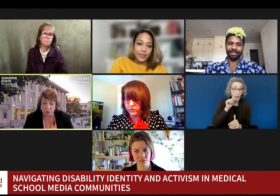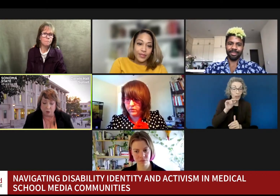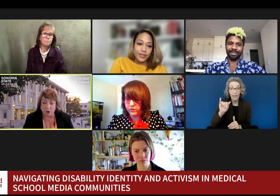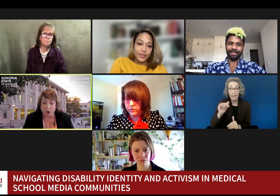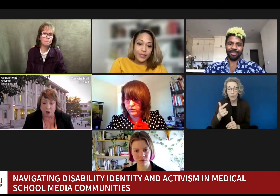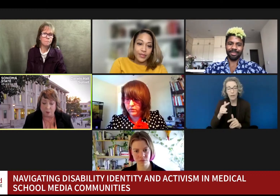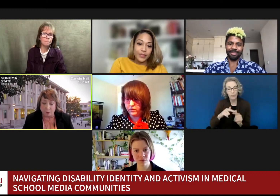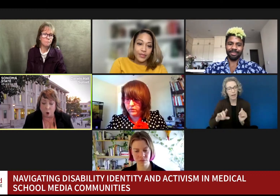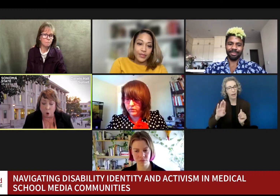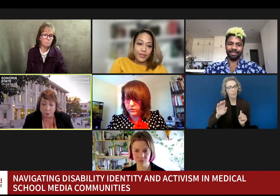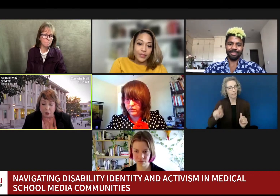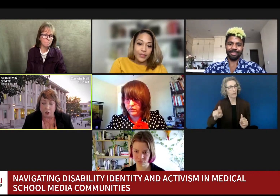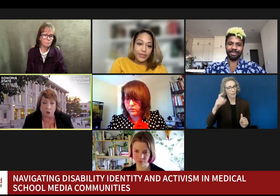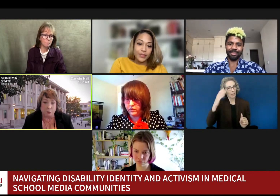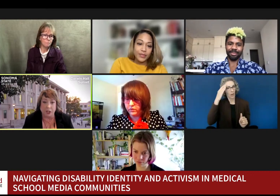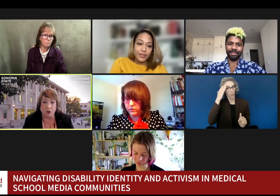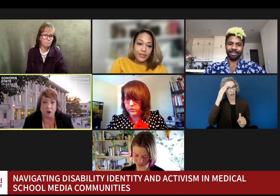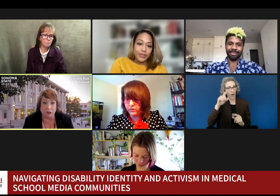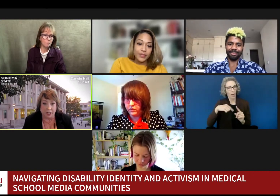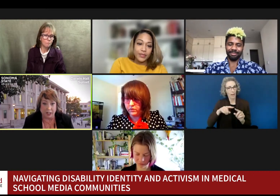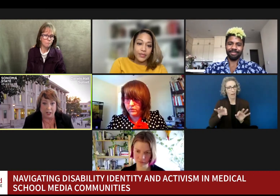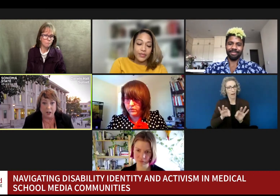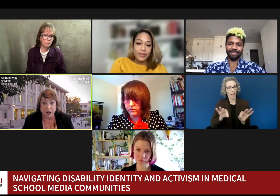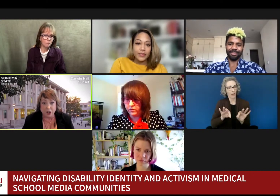being open to being called in.